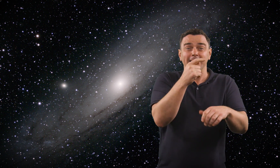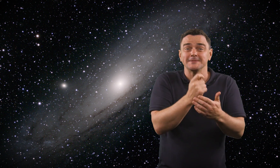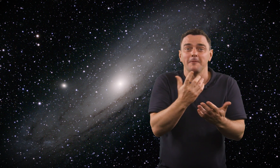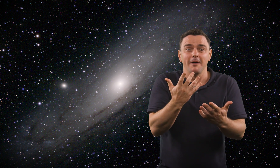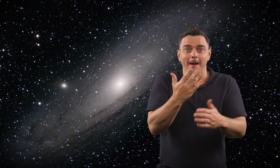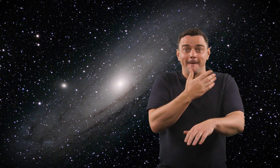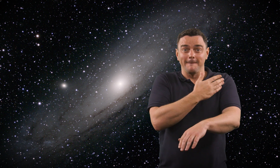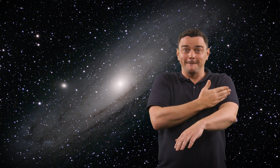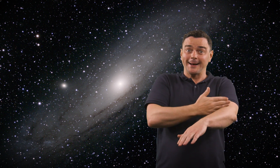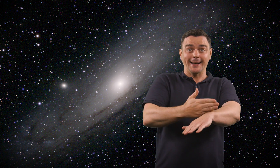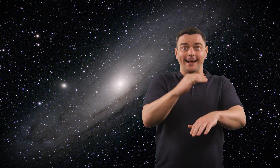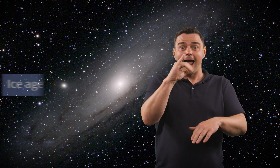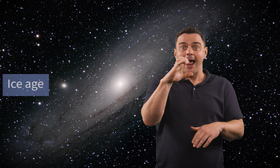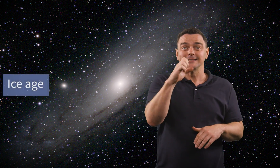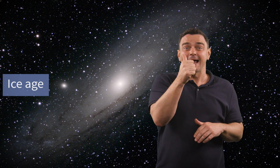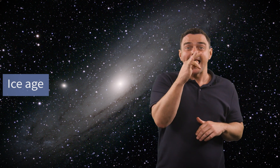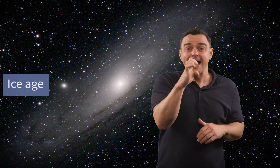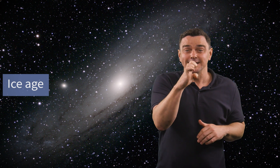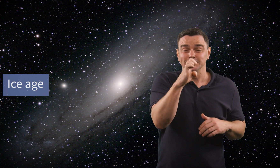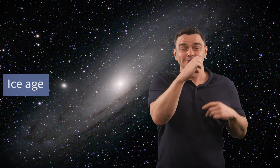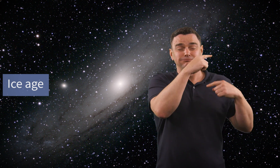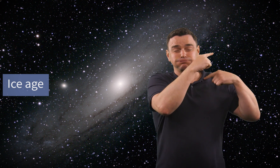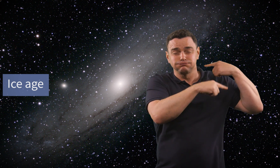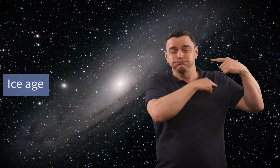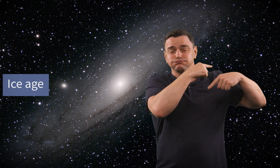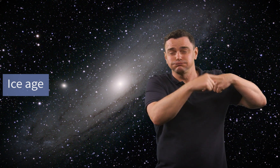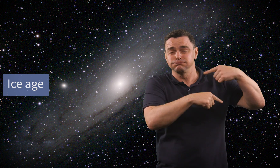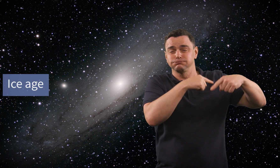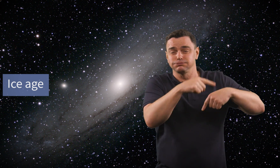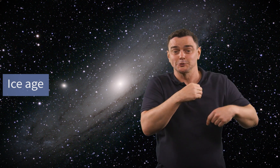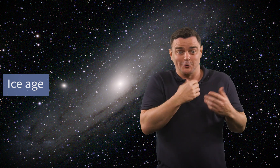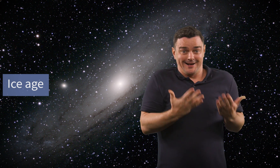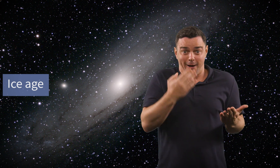Well, it was the beginning of an ice age here. All that time, from then